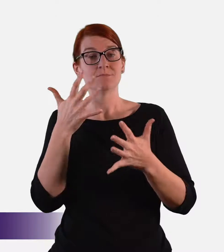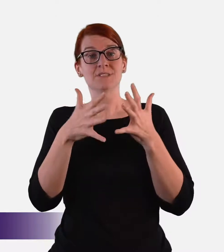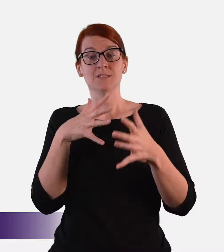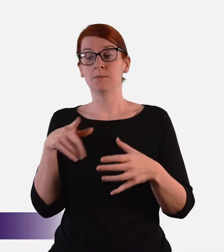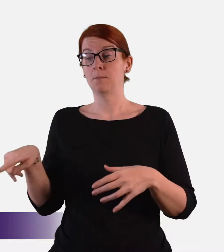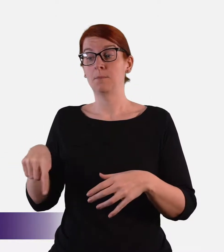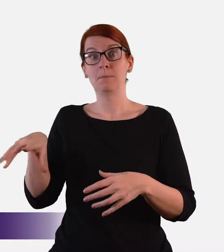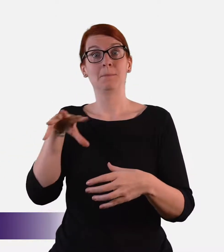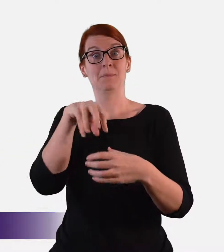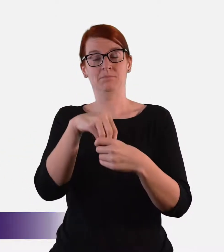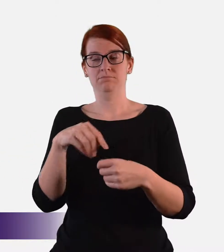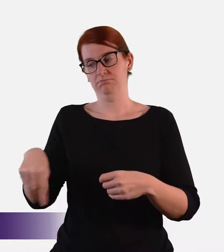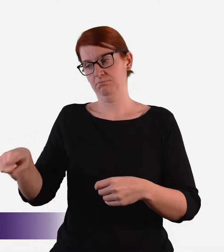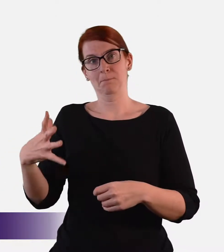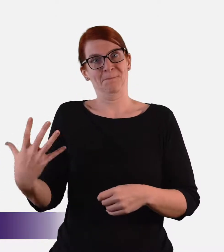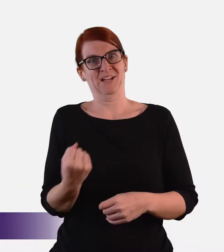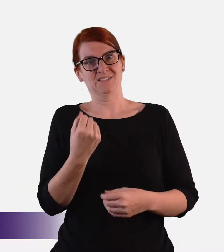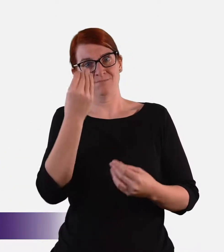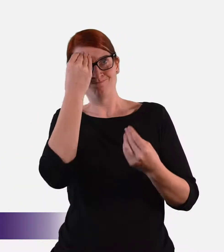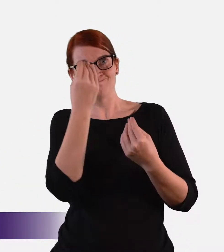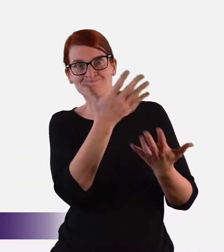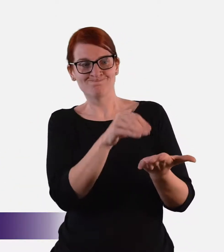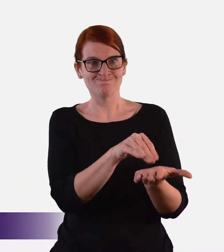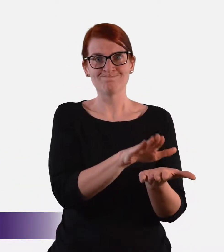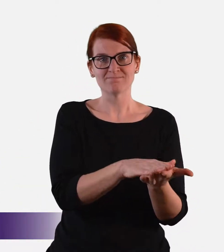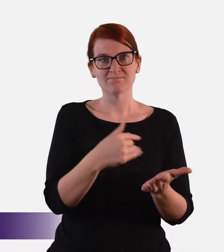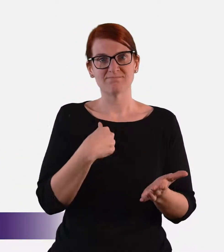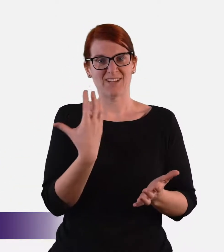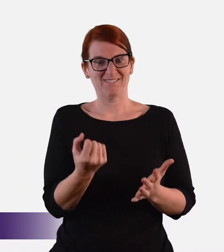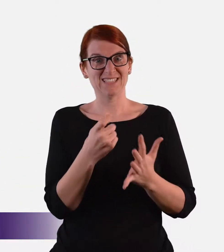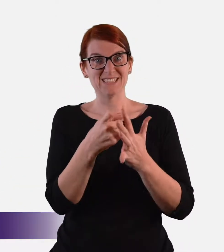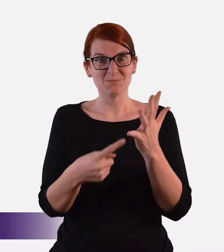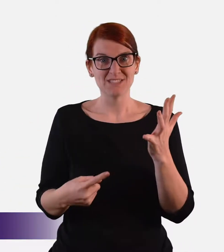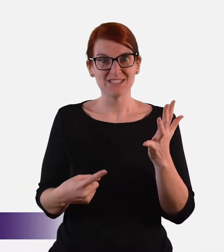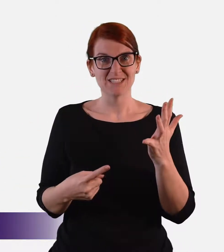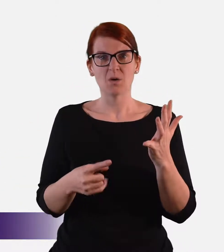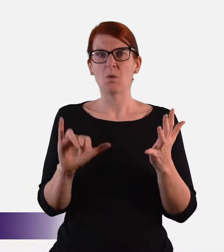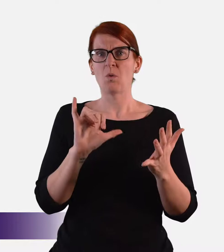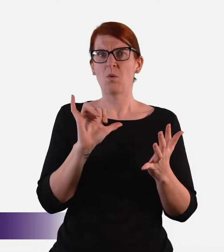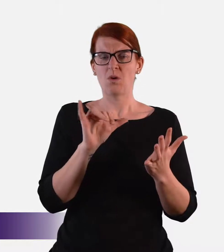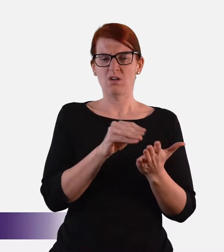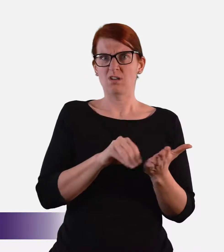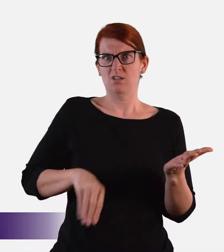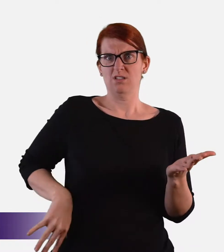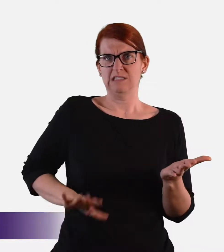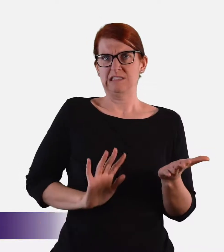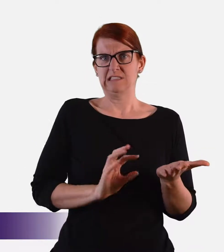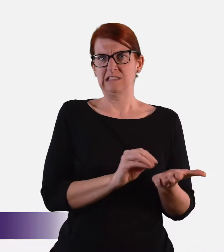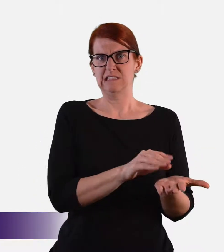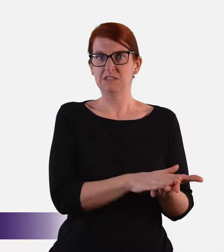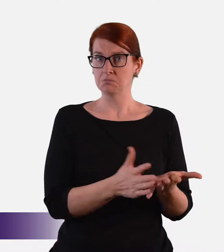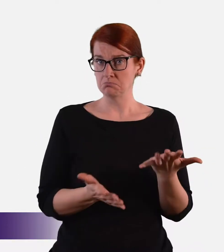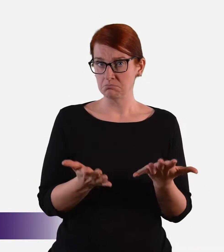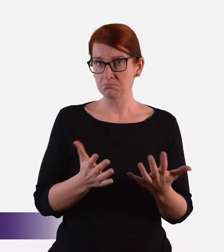which forces a decision on whether or not to disclose a disability.